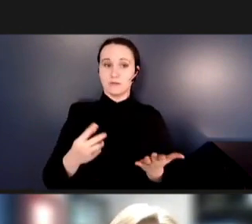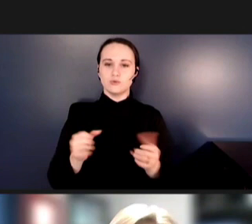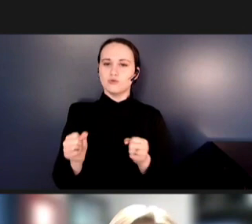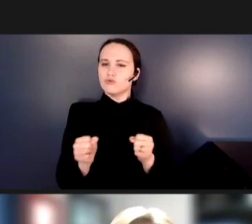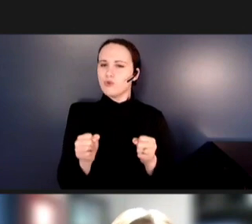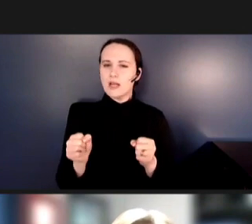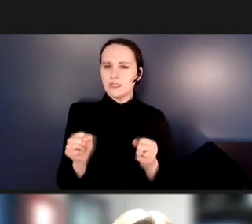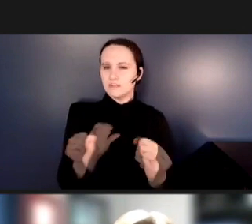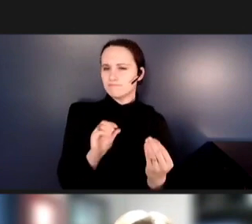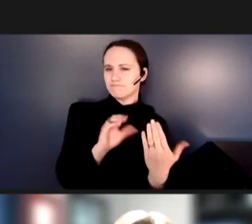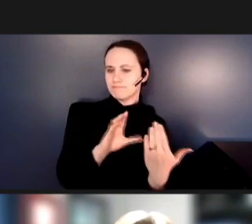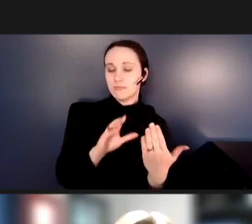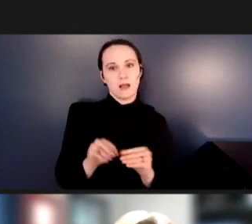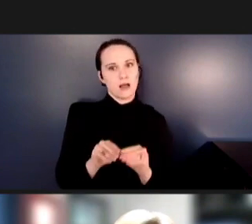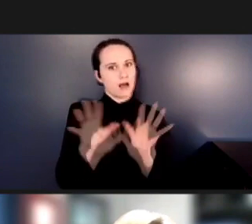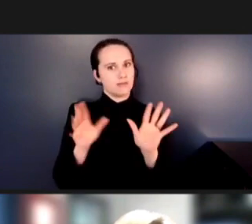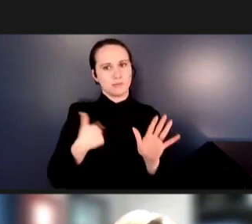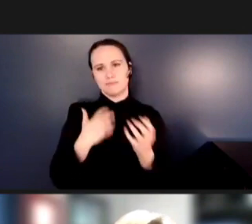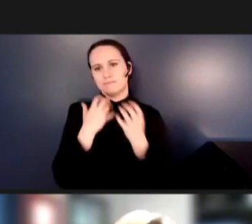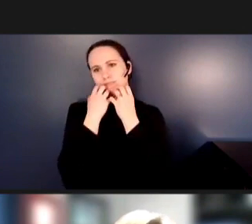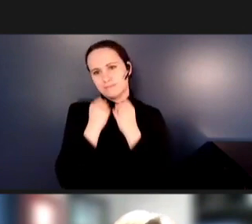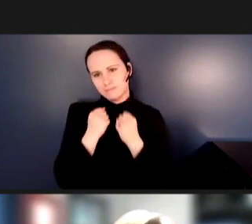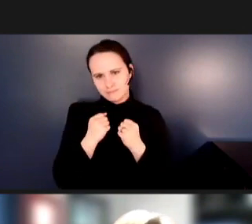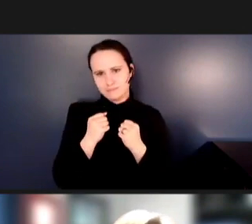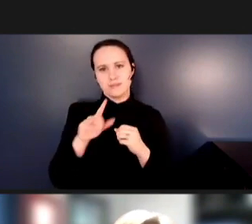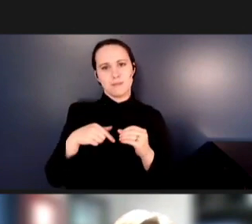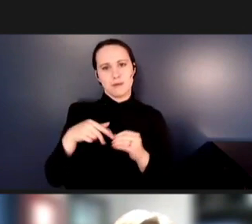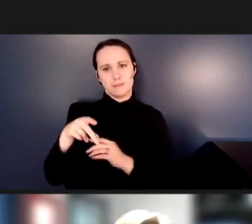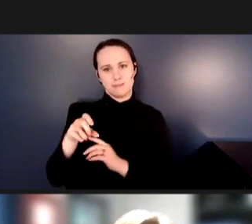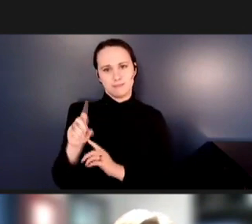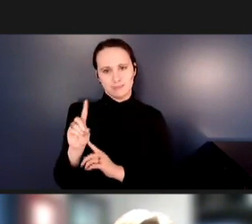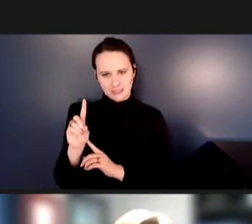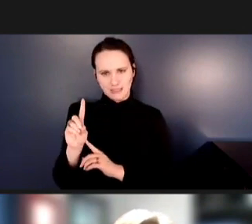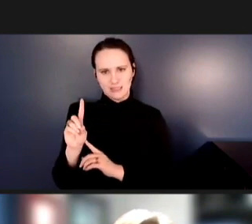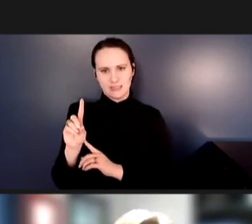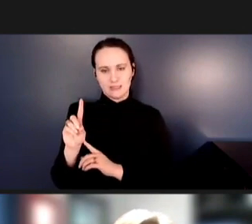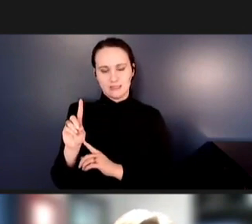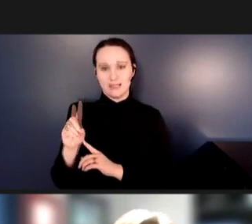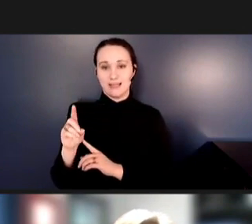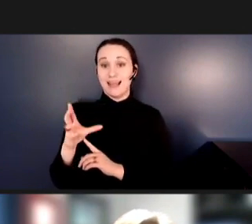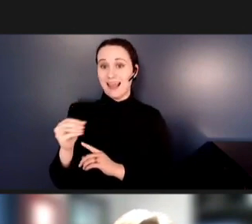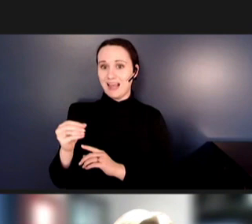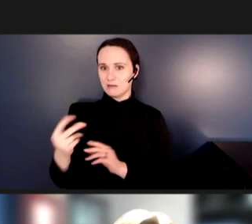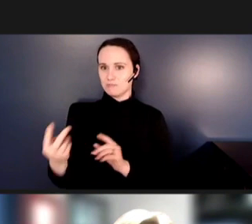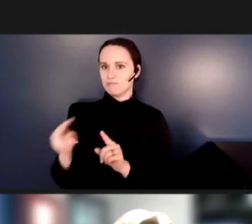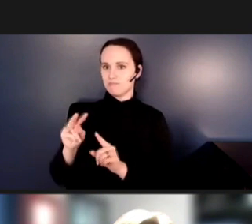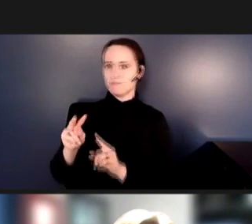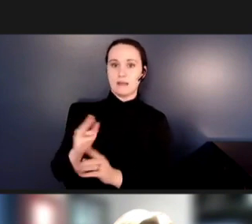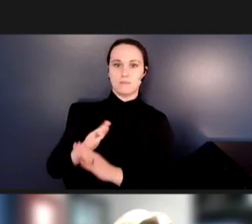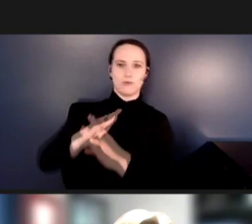obviously, we really care about pediatricians, a preventive lens, and from a wholeness lens,